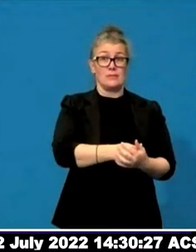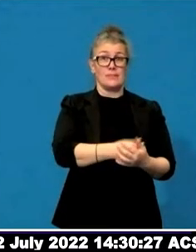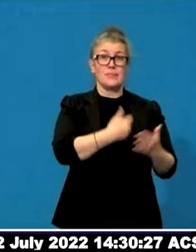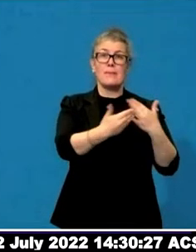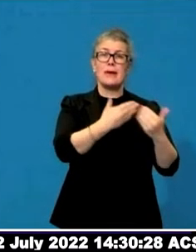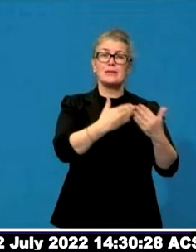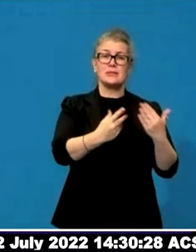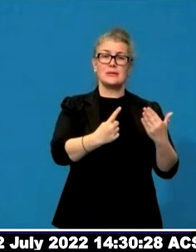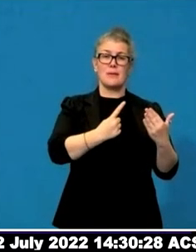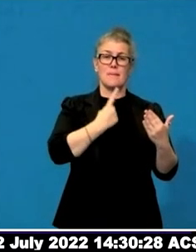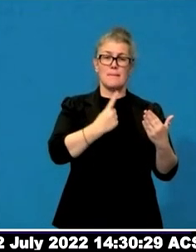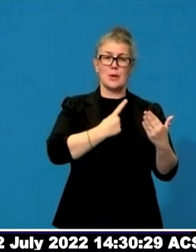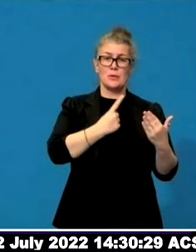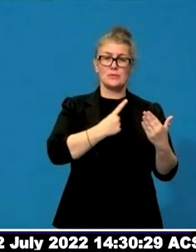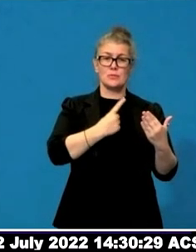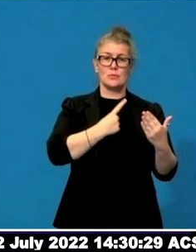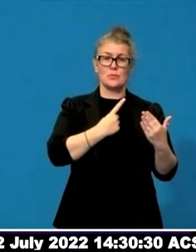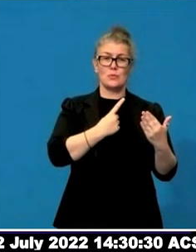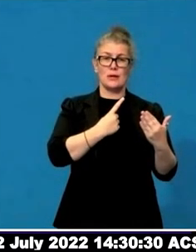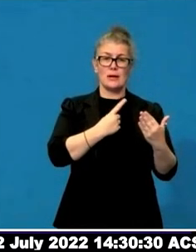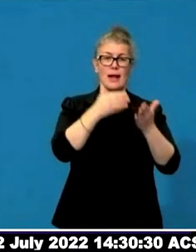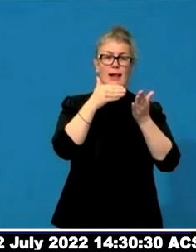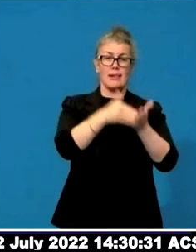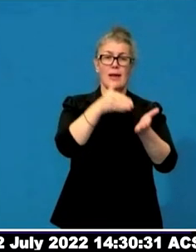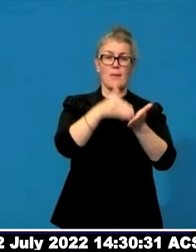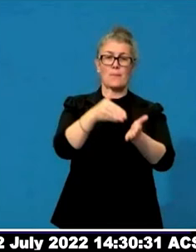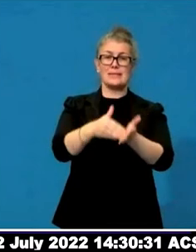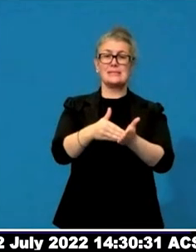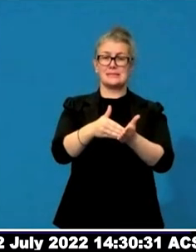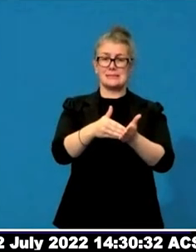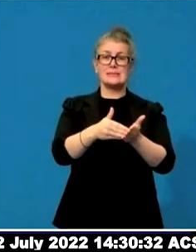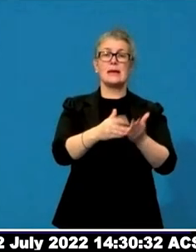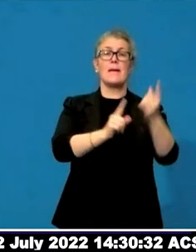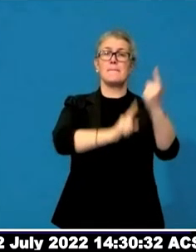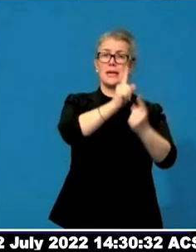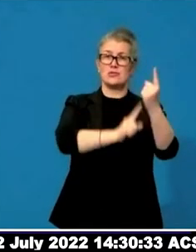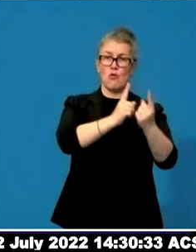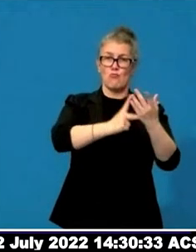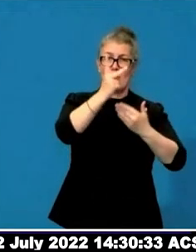and mentors program in Yarrabah. I was worked to the bone and thought, I'm going to start my own business.